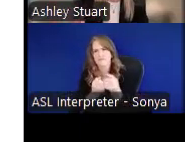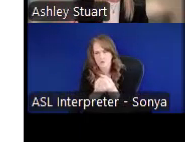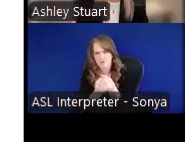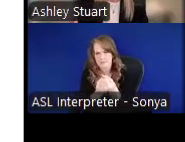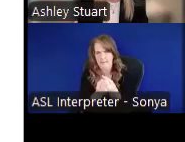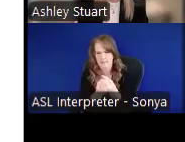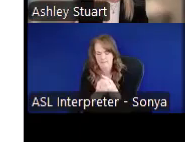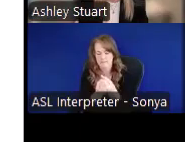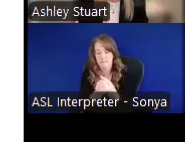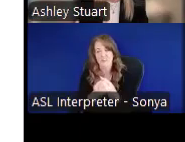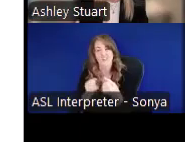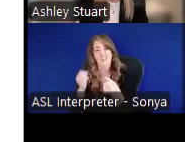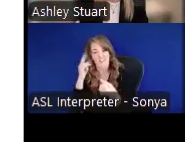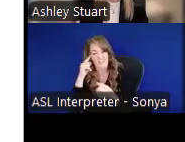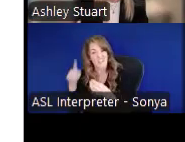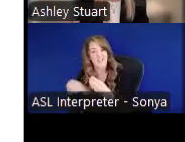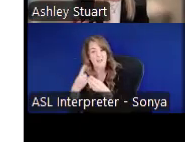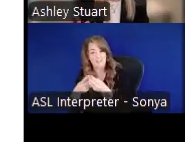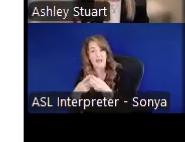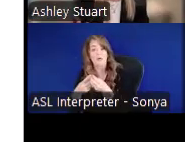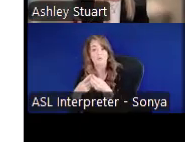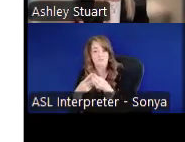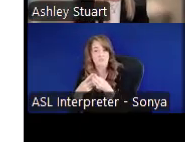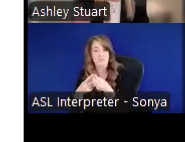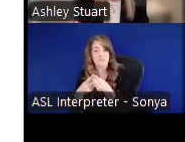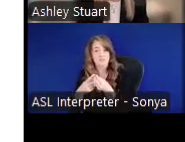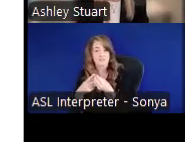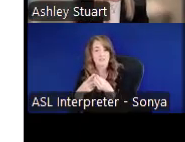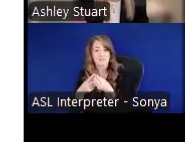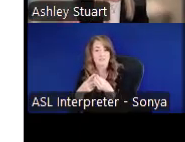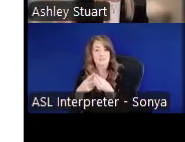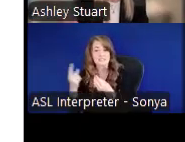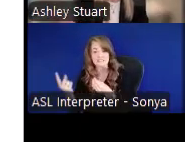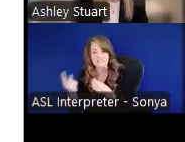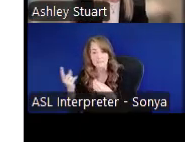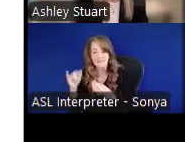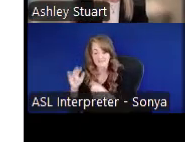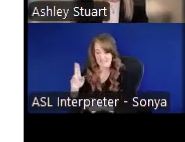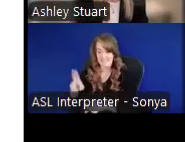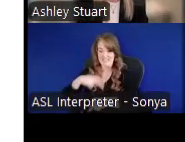think of reinforcers that are natural to the environment that